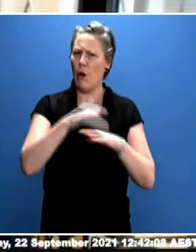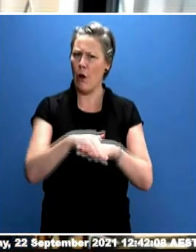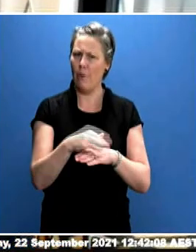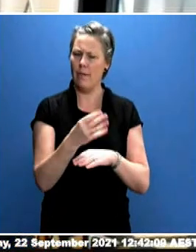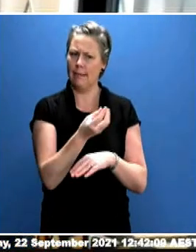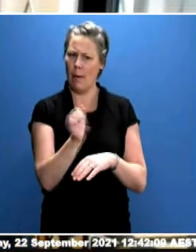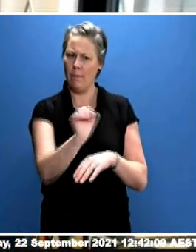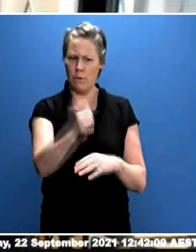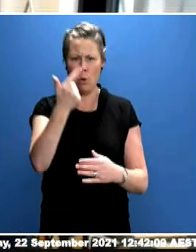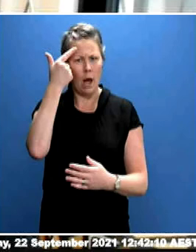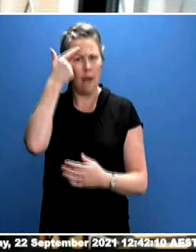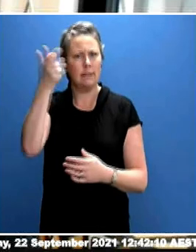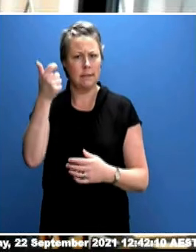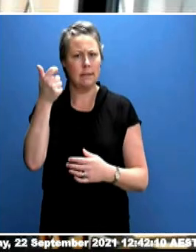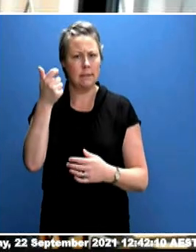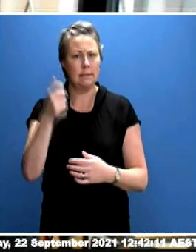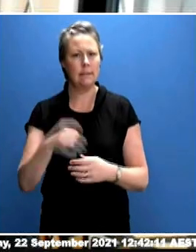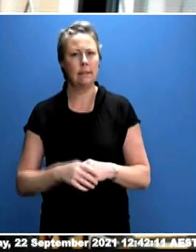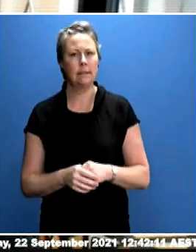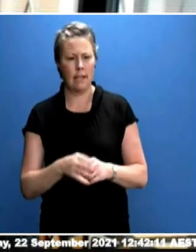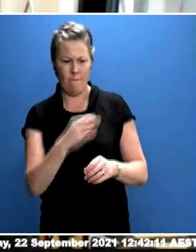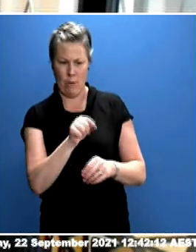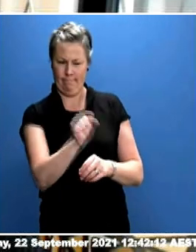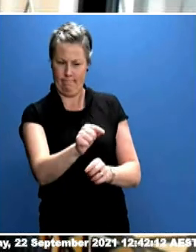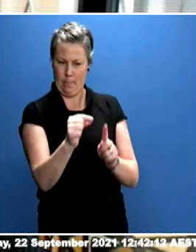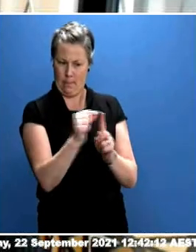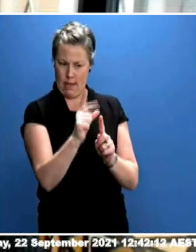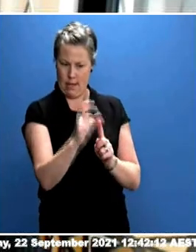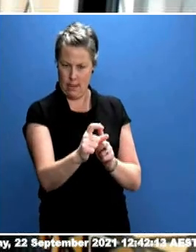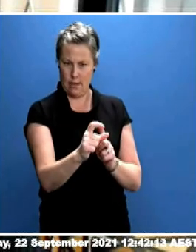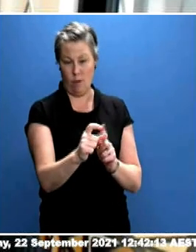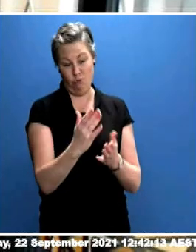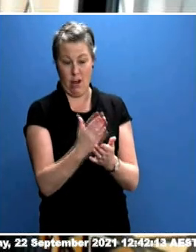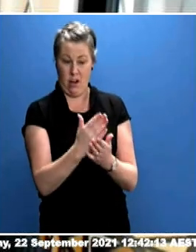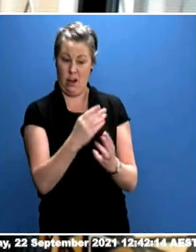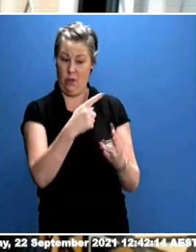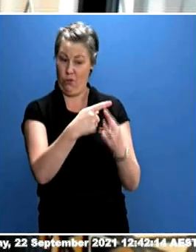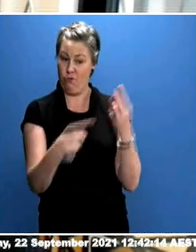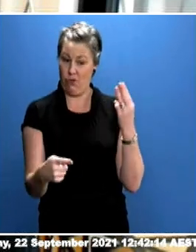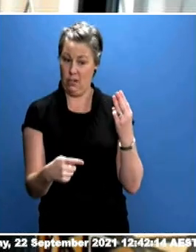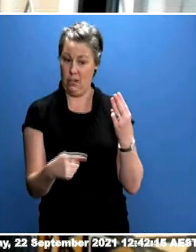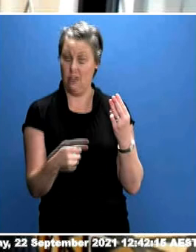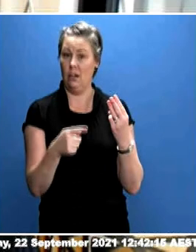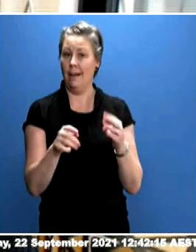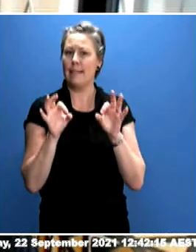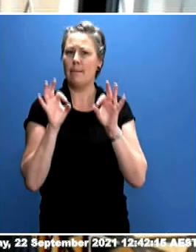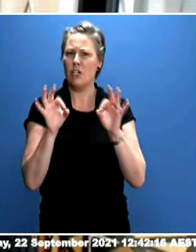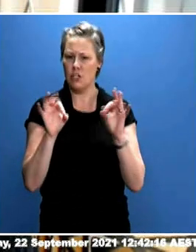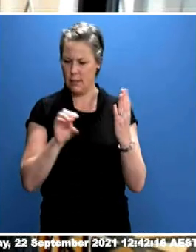proposed by Mr Collins and all of the panel members and particularly paragraph 32,